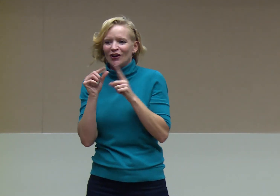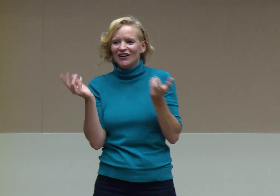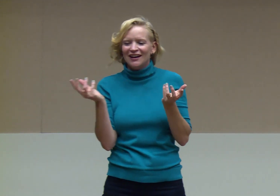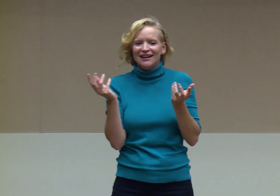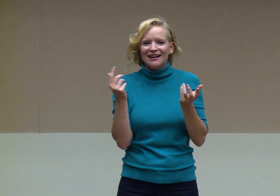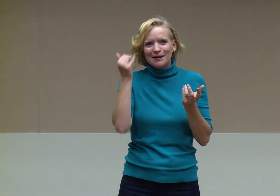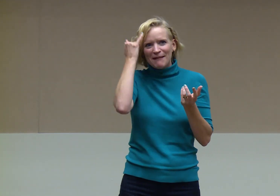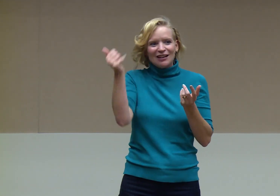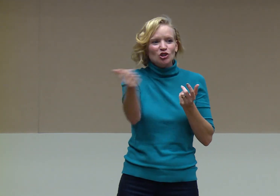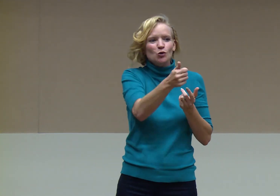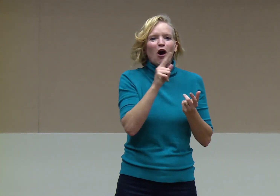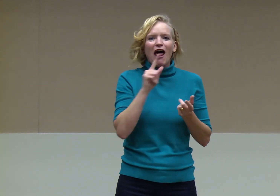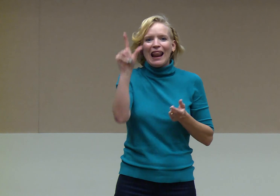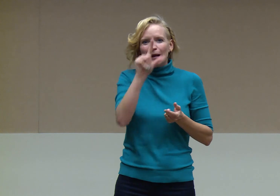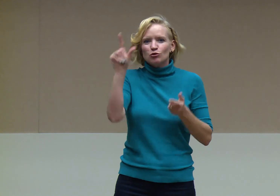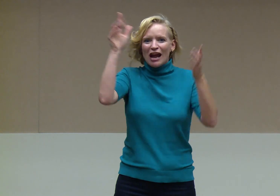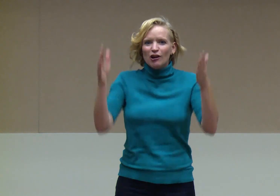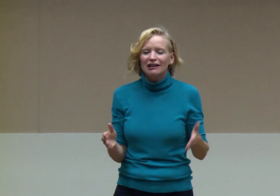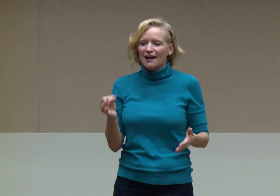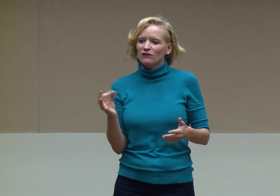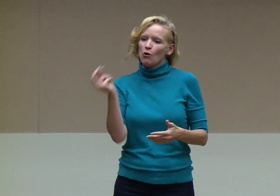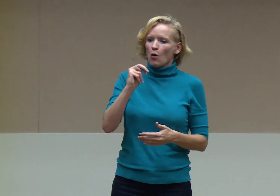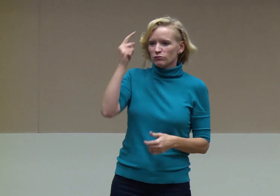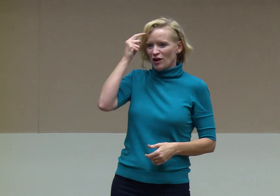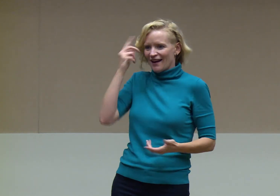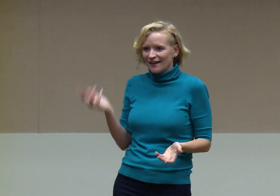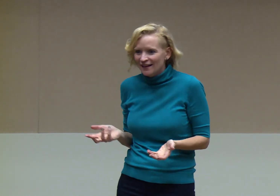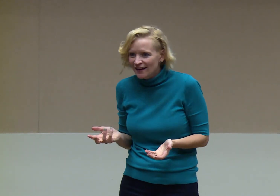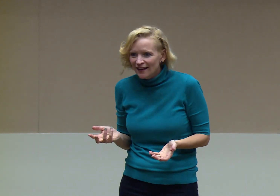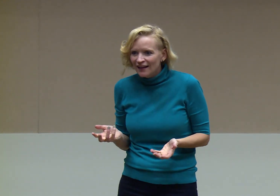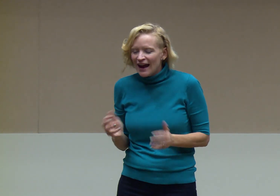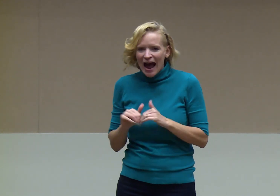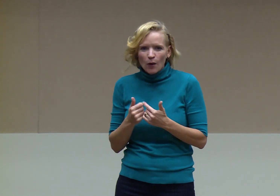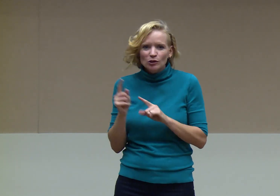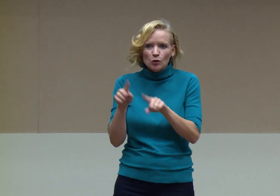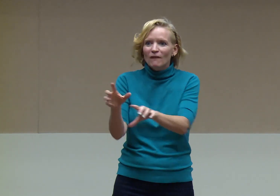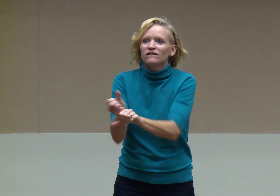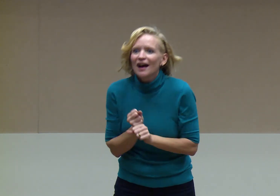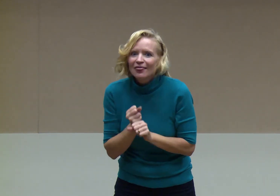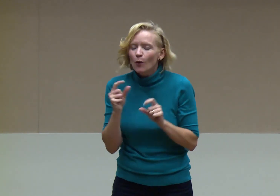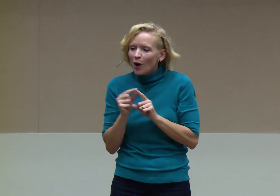and then find a different word quickly? Imagine you're a librarian of your own brain.